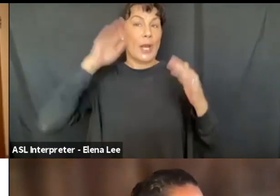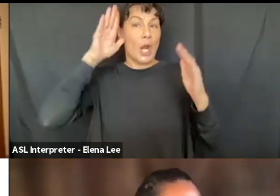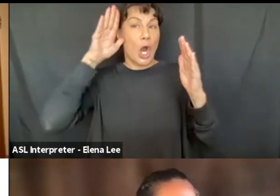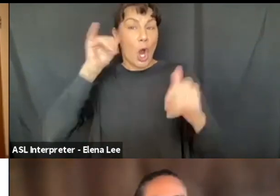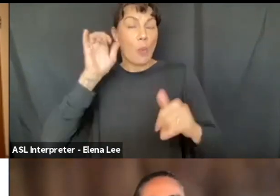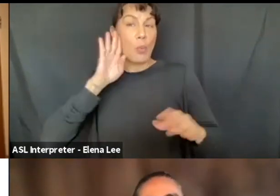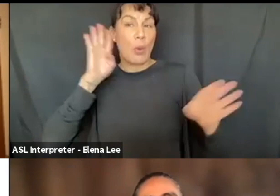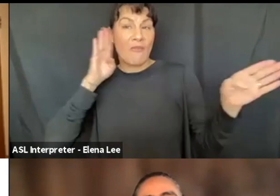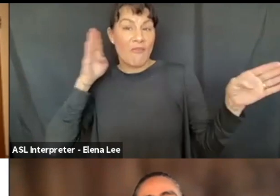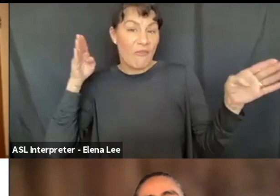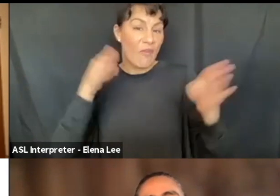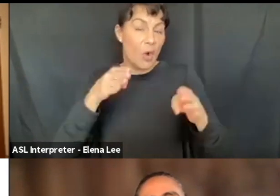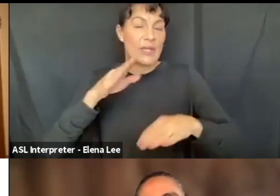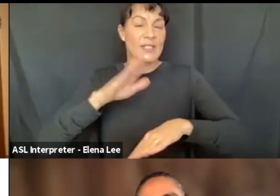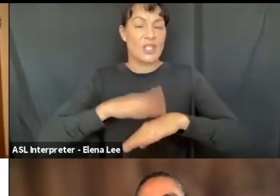on this issue of care.